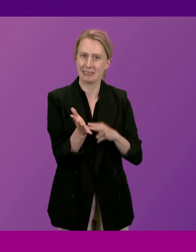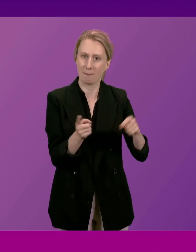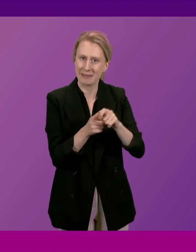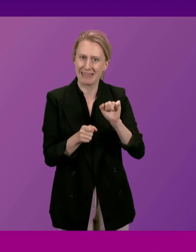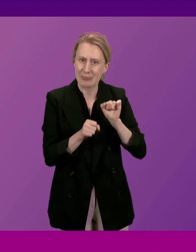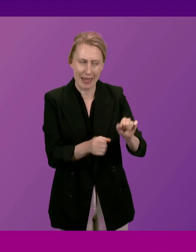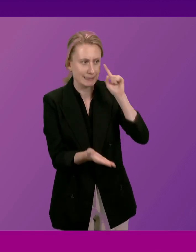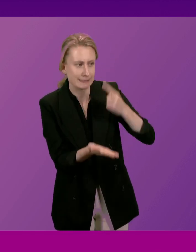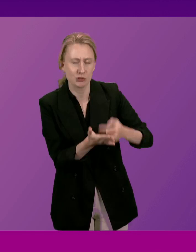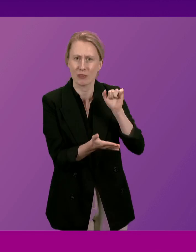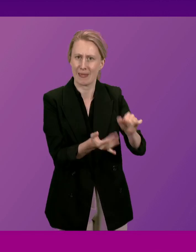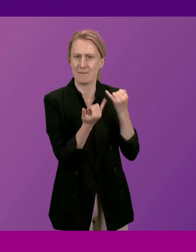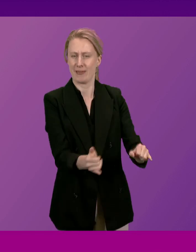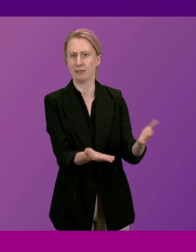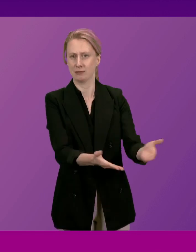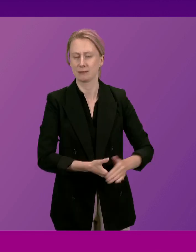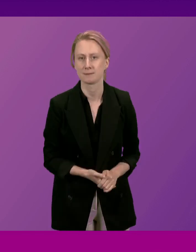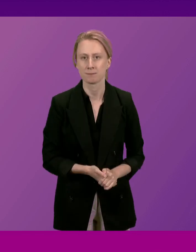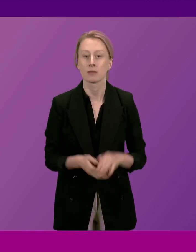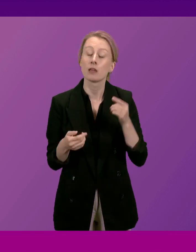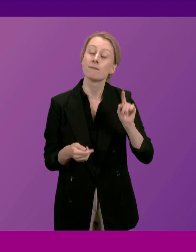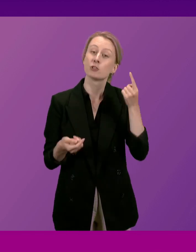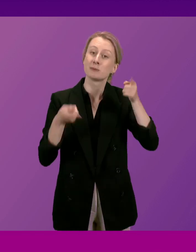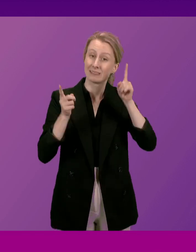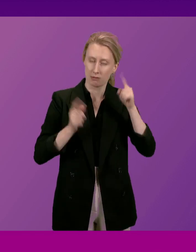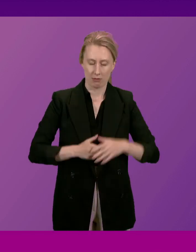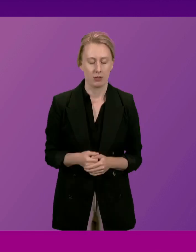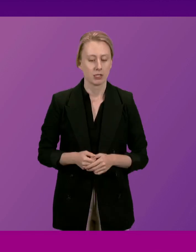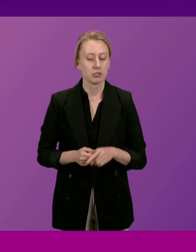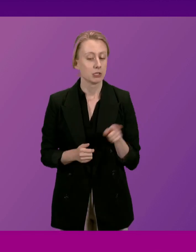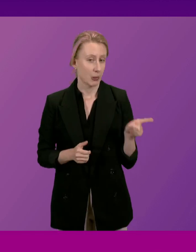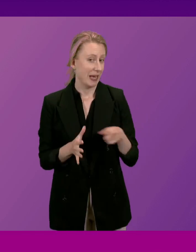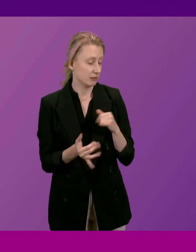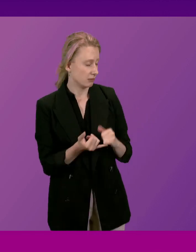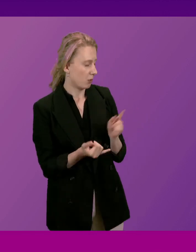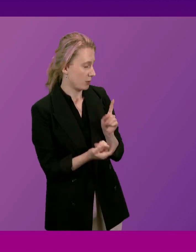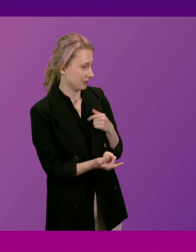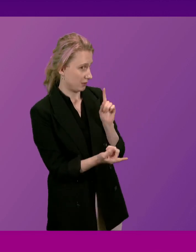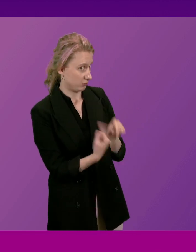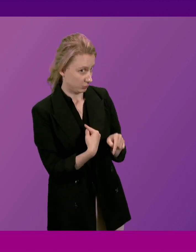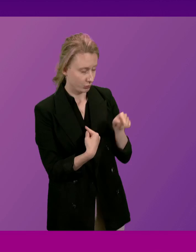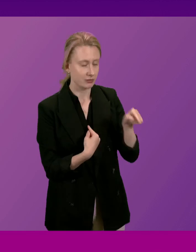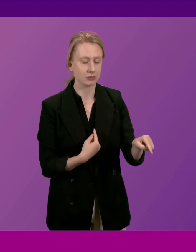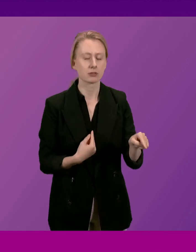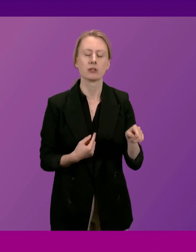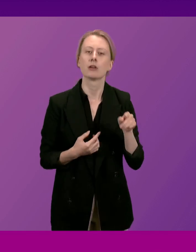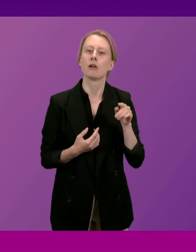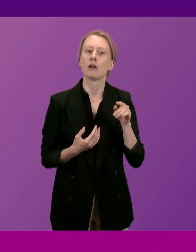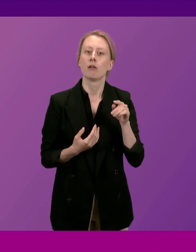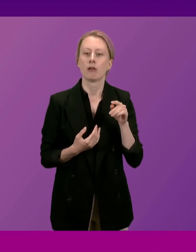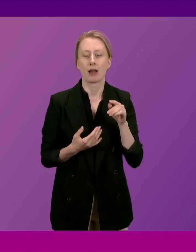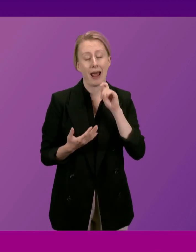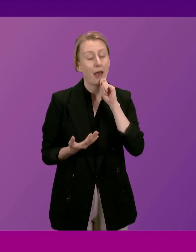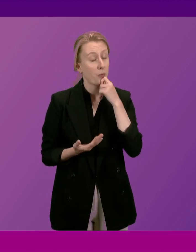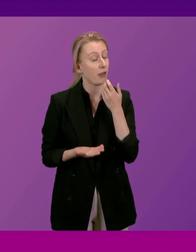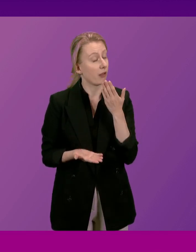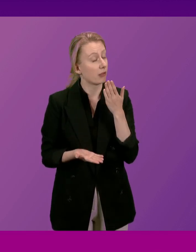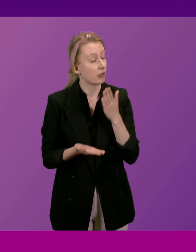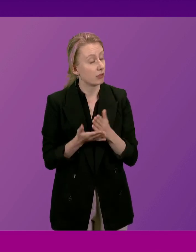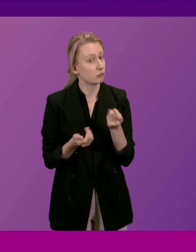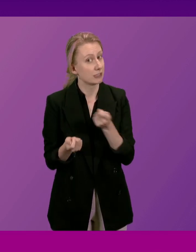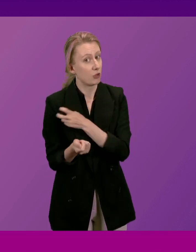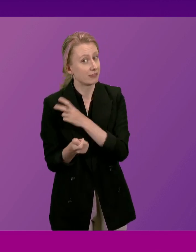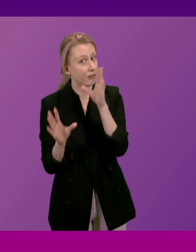In what I say to Mr Sarwar I will, inevitably, rely on material that I have already used in